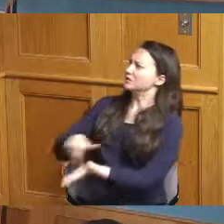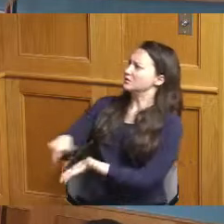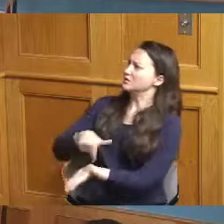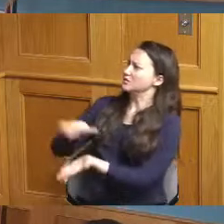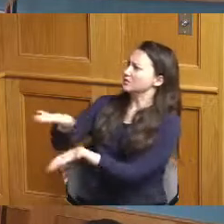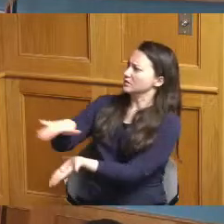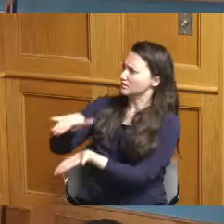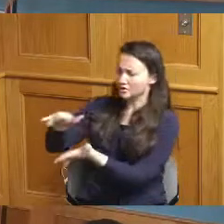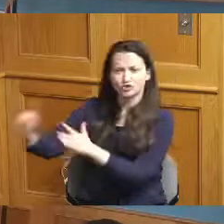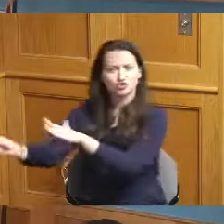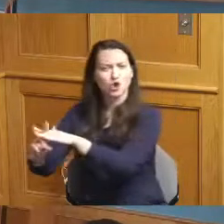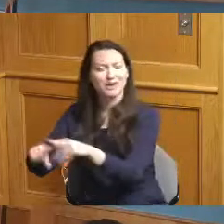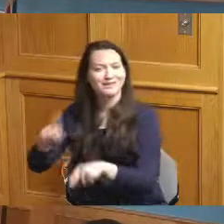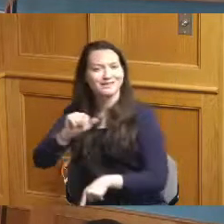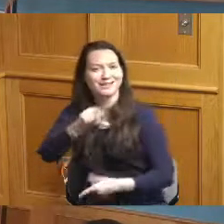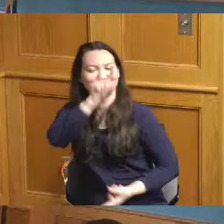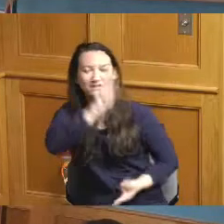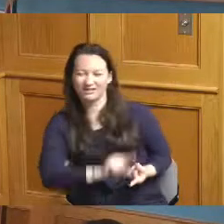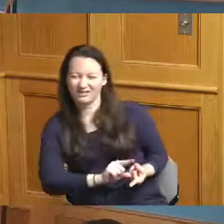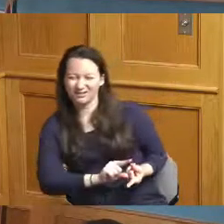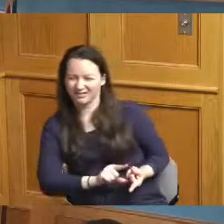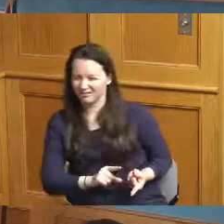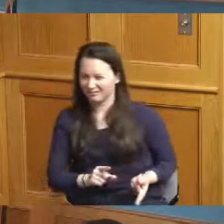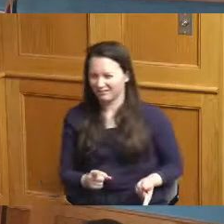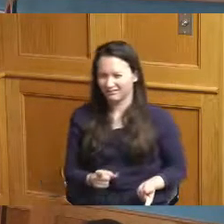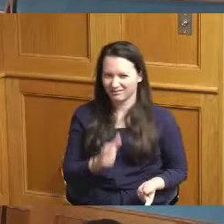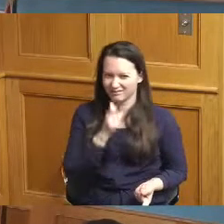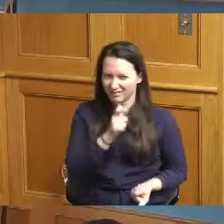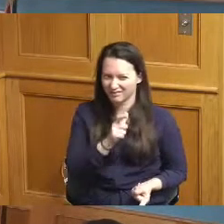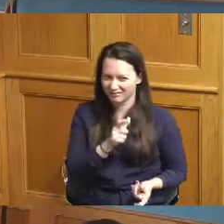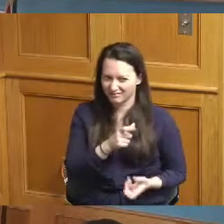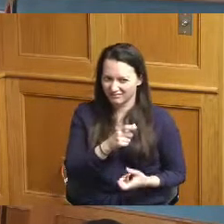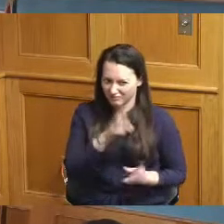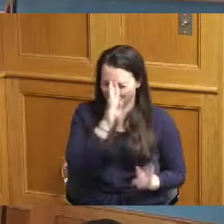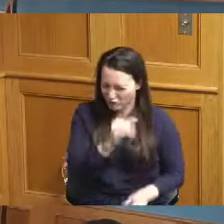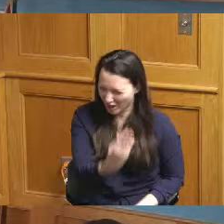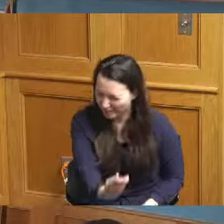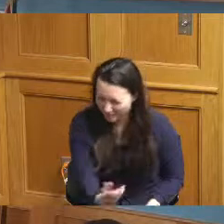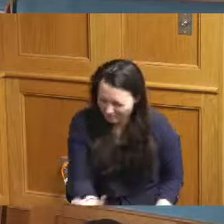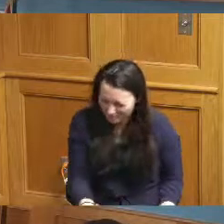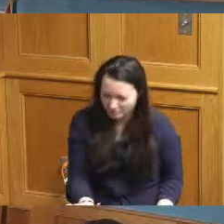they show up and they get a tax break and then they don't even create a job or what have you so